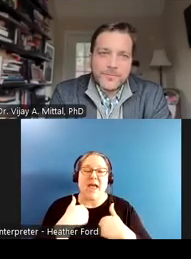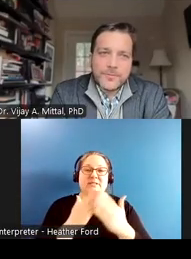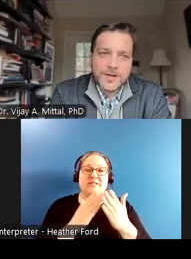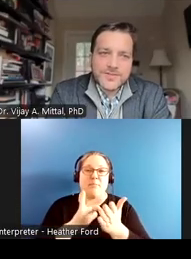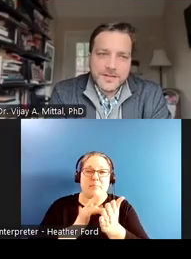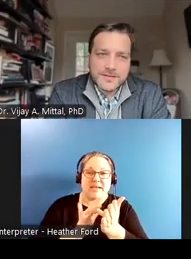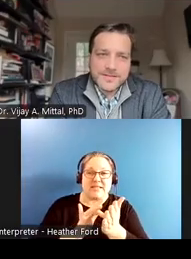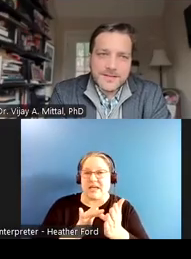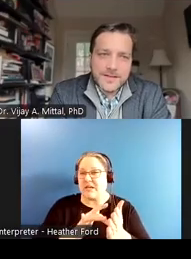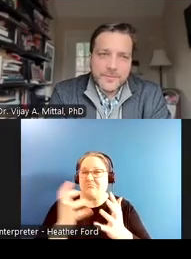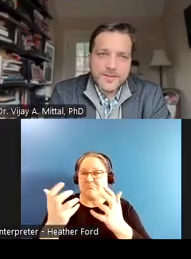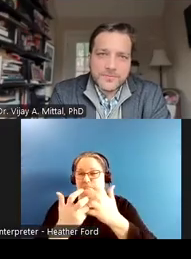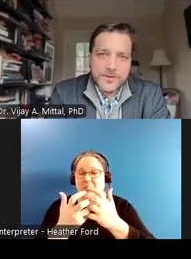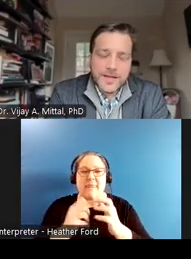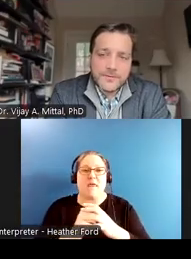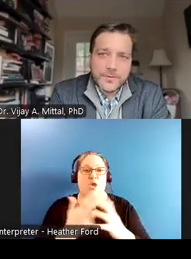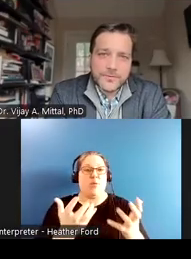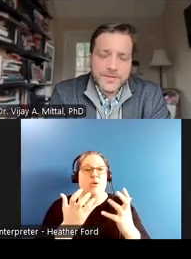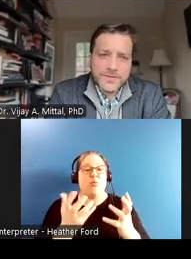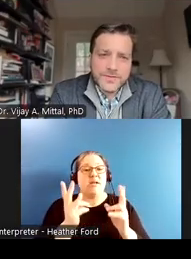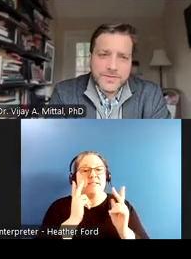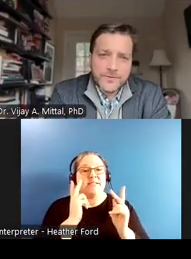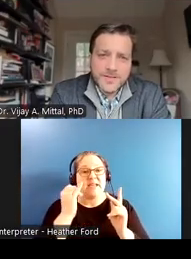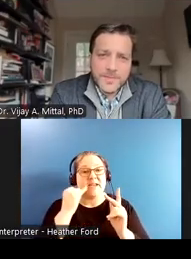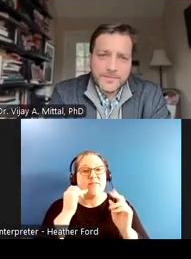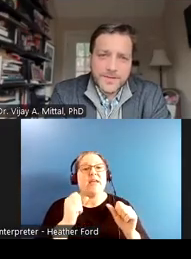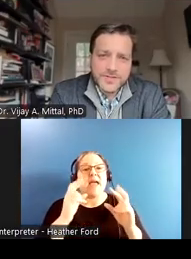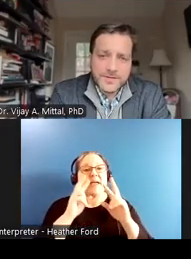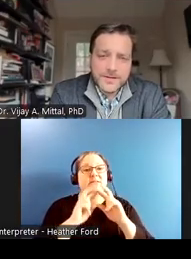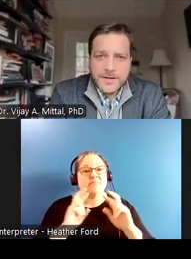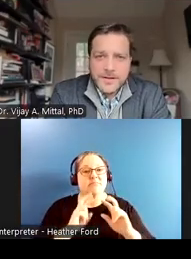we were interested in seeing if we could look at vocal features in this high-risisk population.